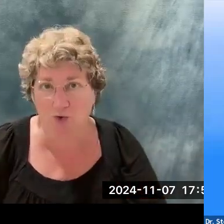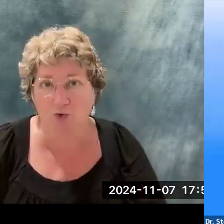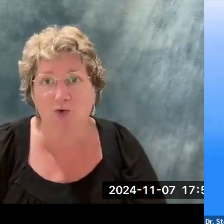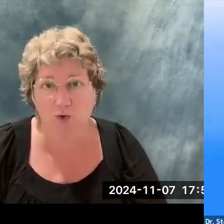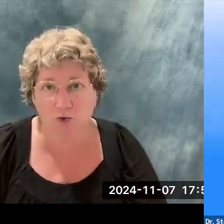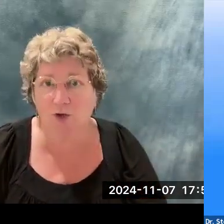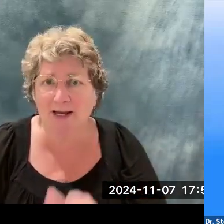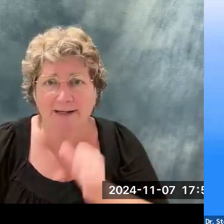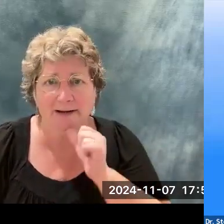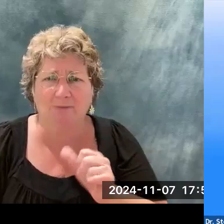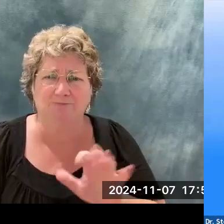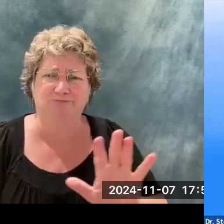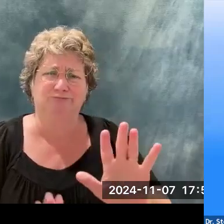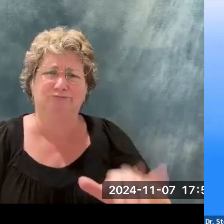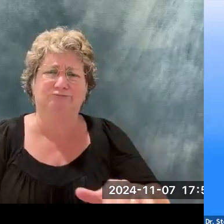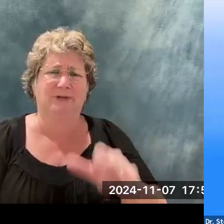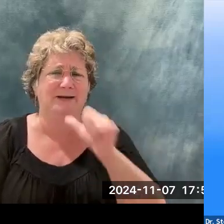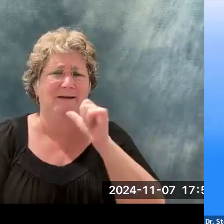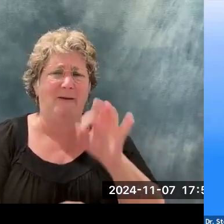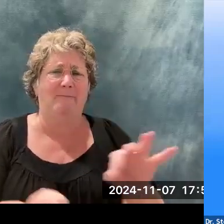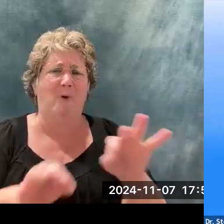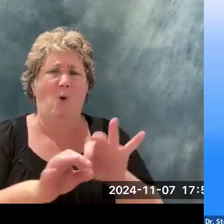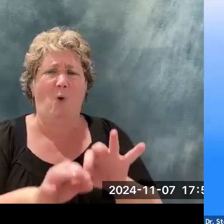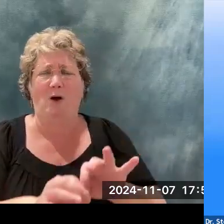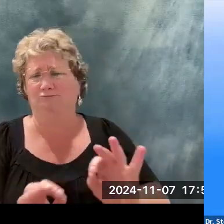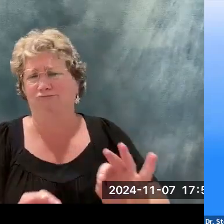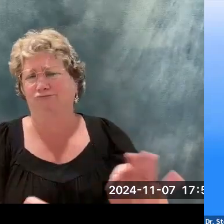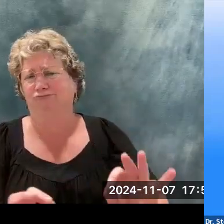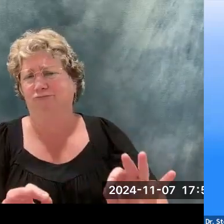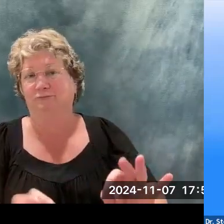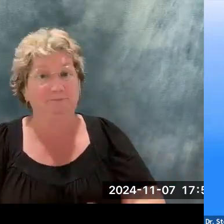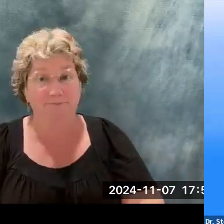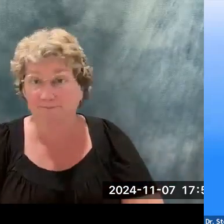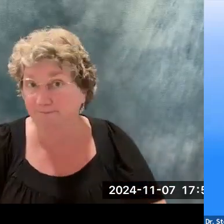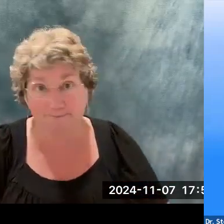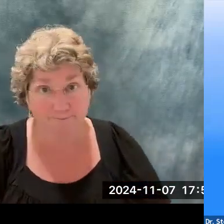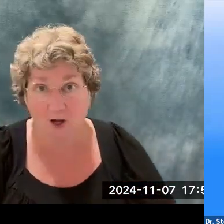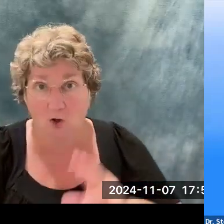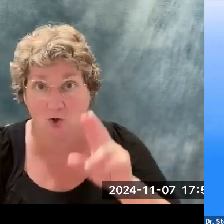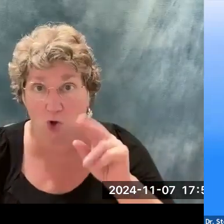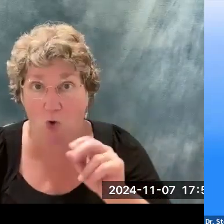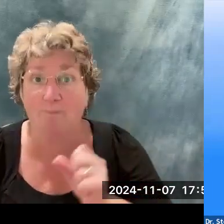dismissing it or minimizing it, but really making sure that you're there for them and